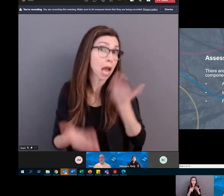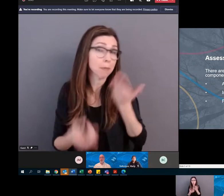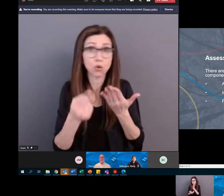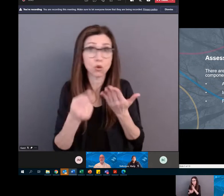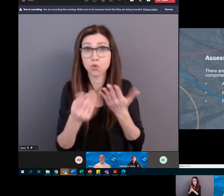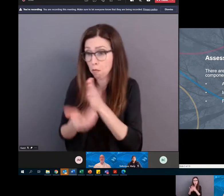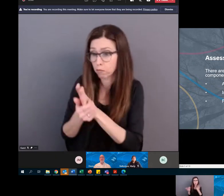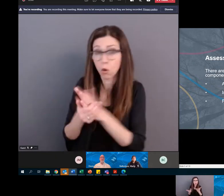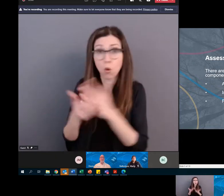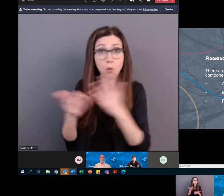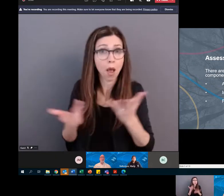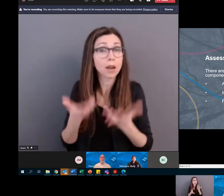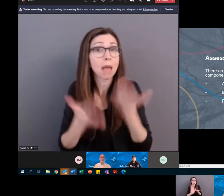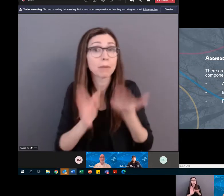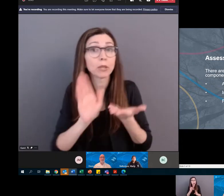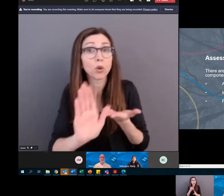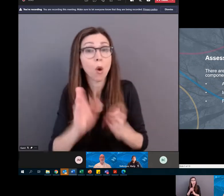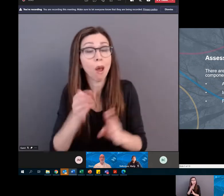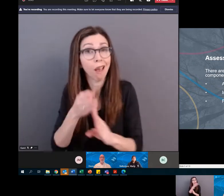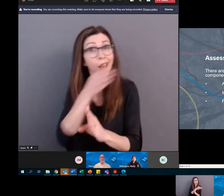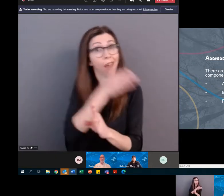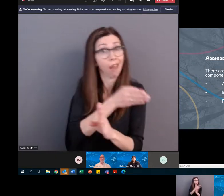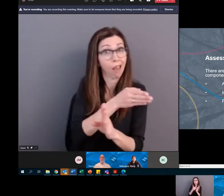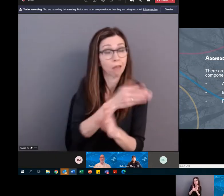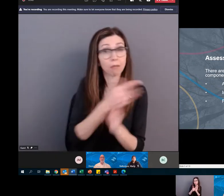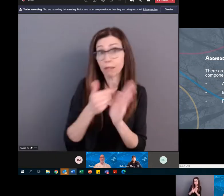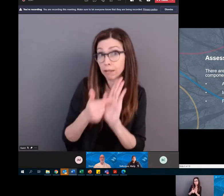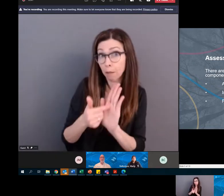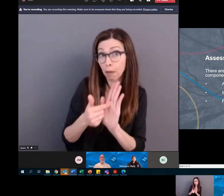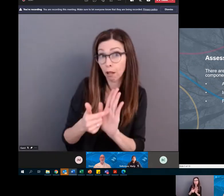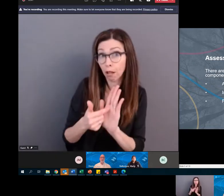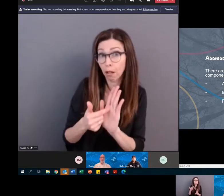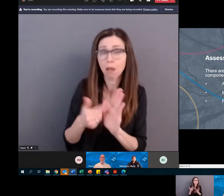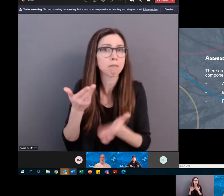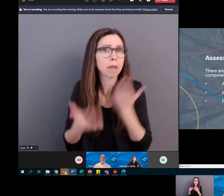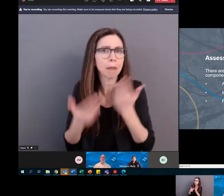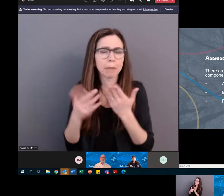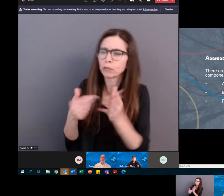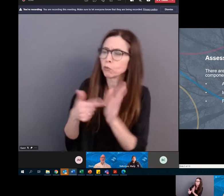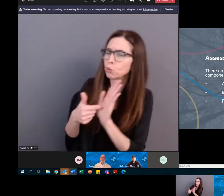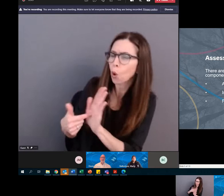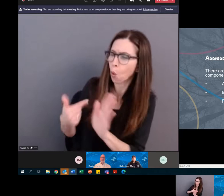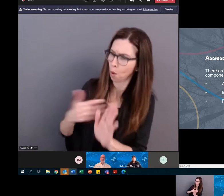or activities to provide a context for your application.